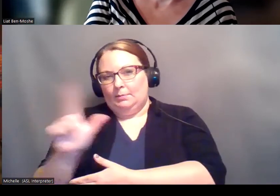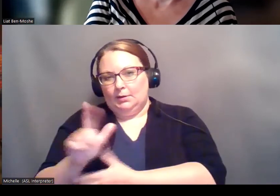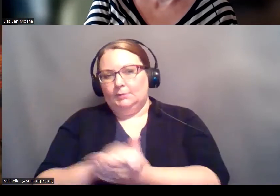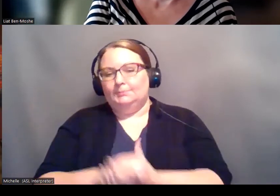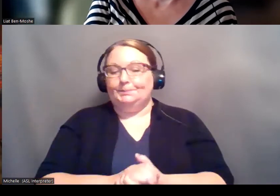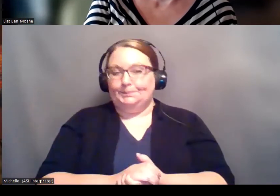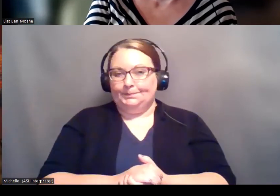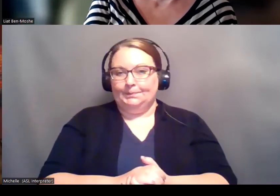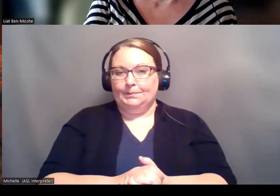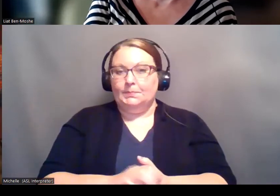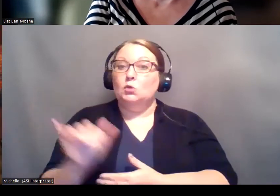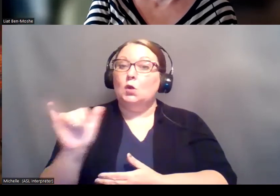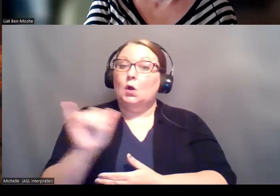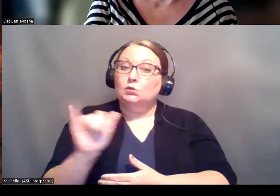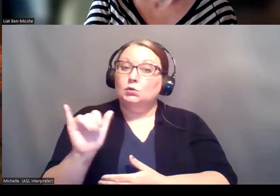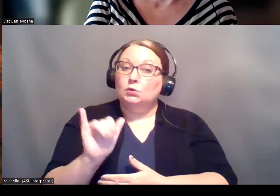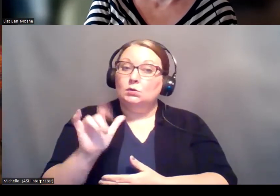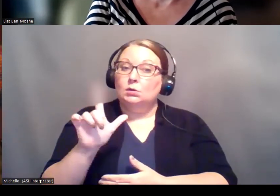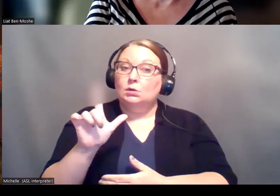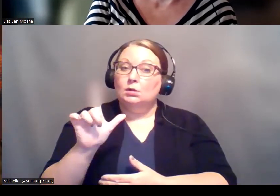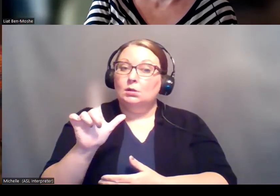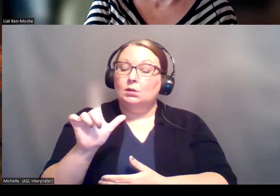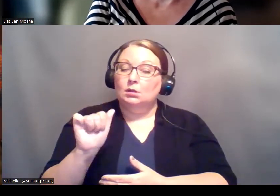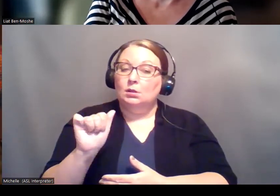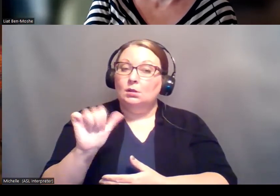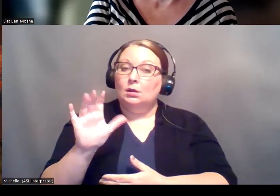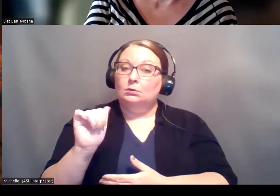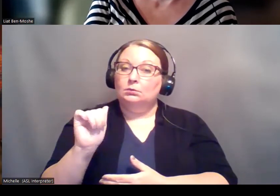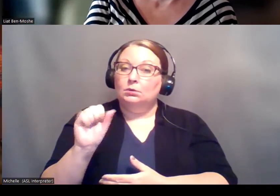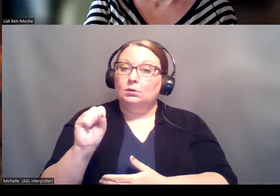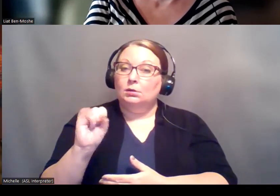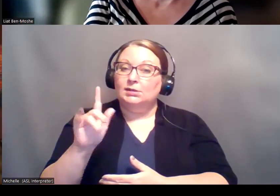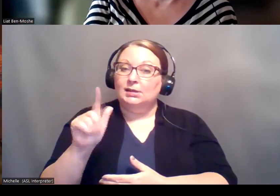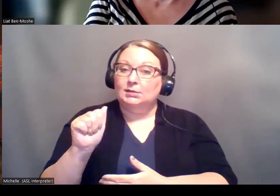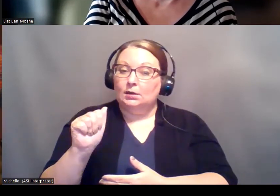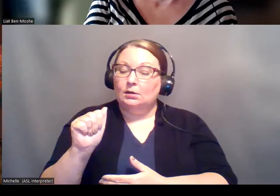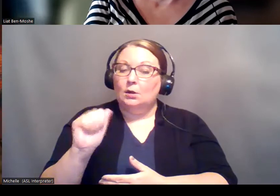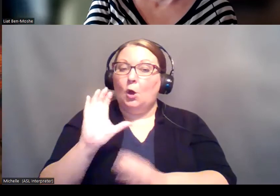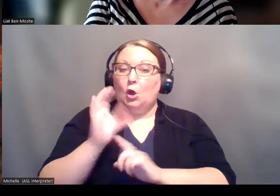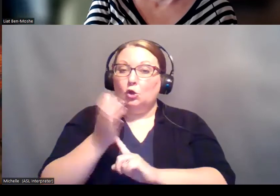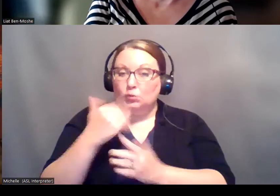There is also the La Casita Cultural Center, and there are other very complex